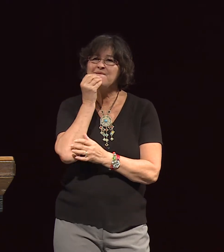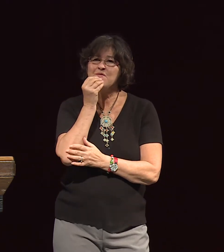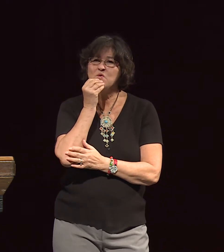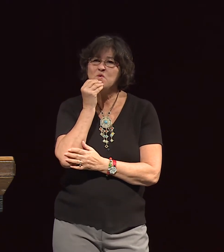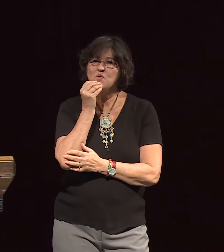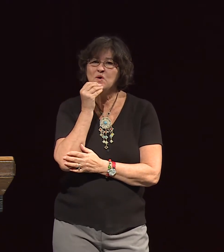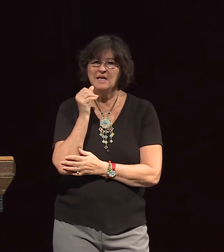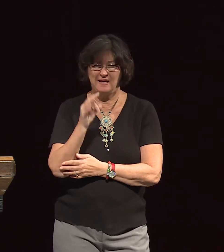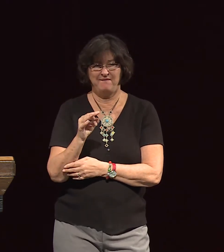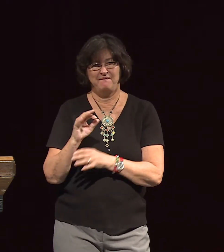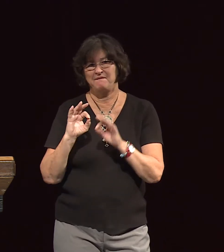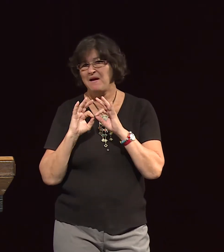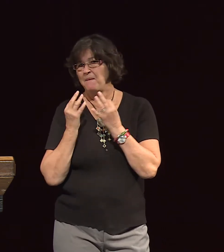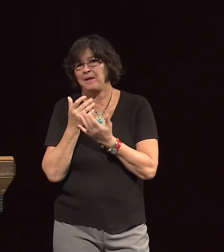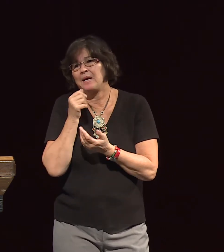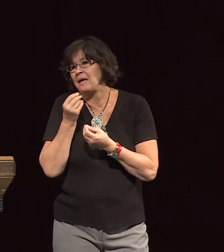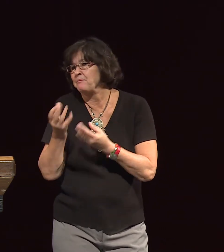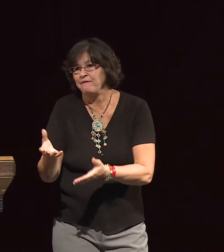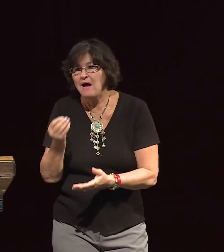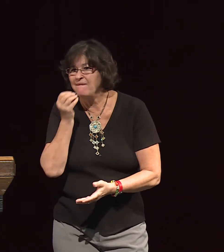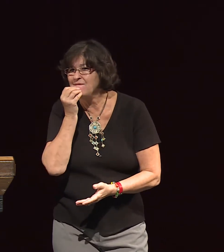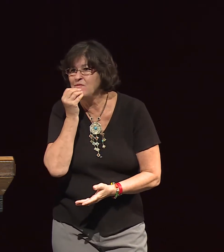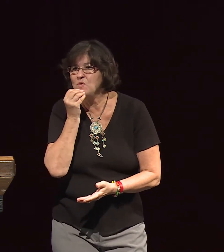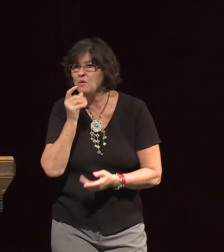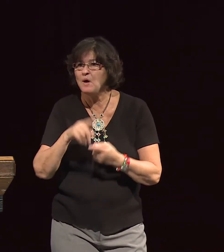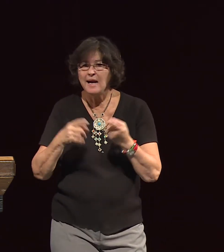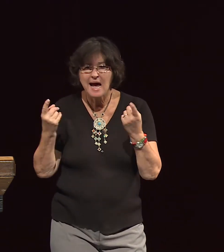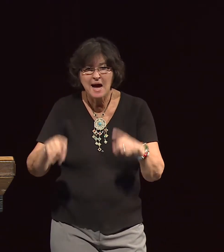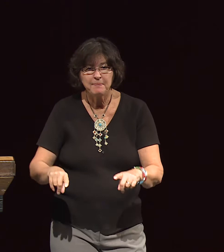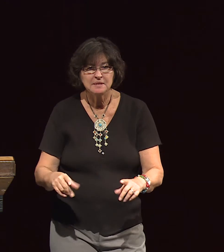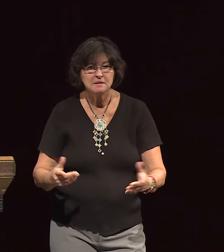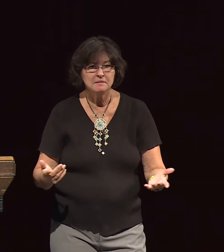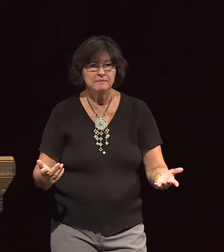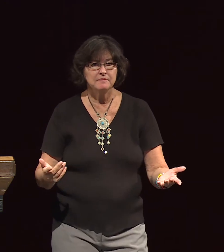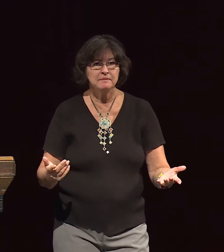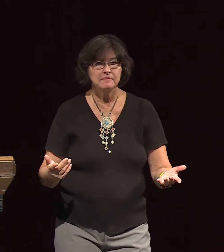to save the baby. Or what about simple things like food,